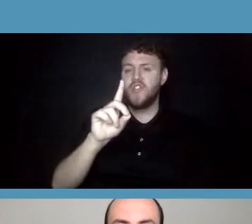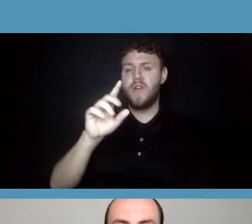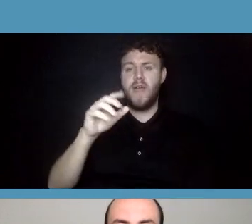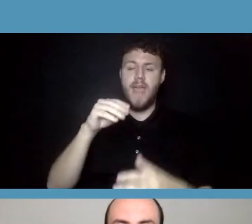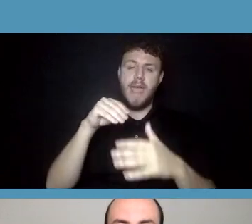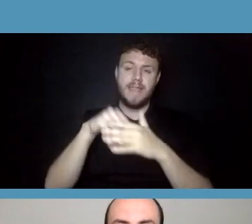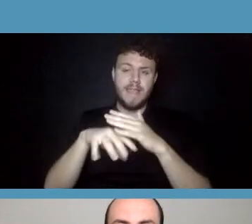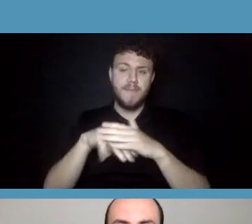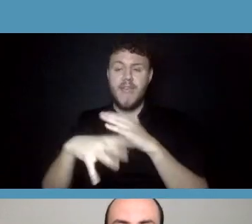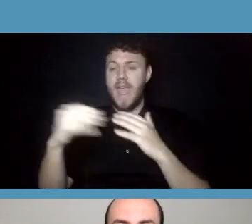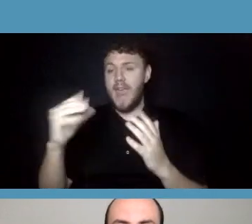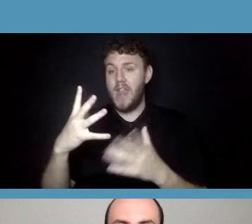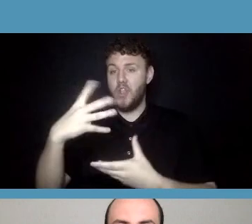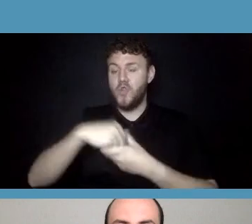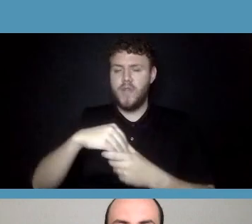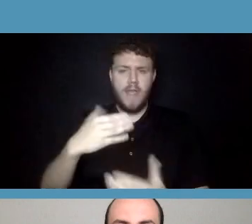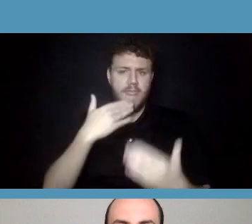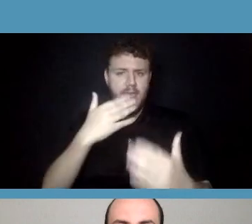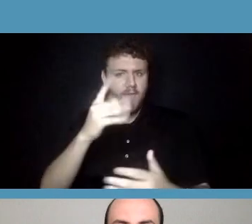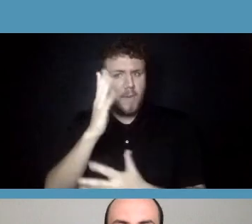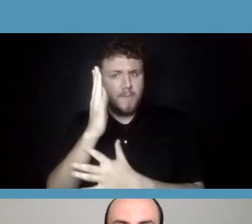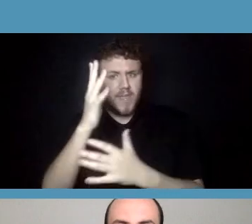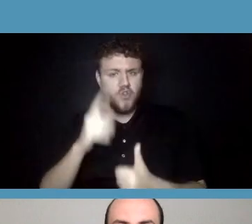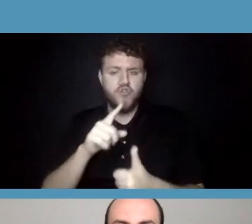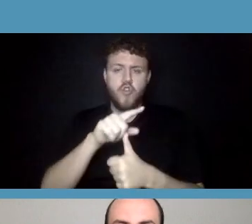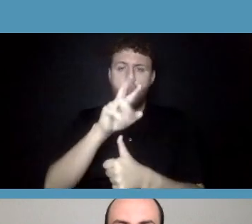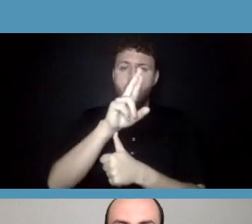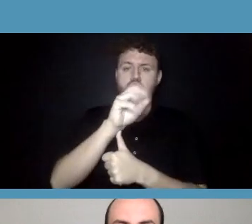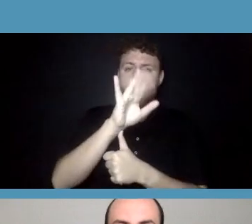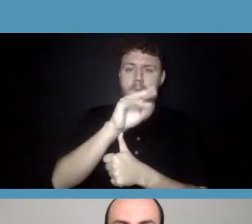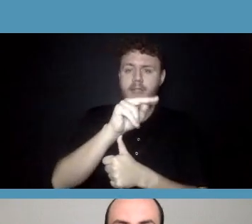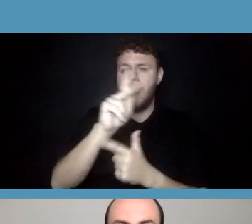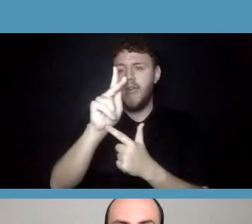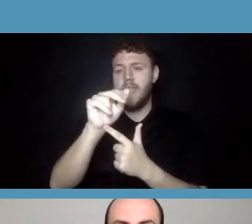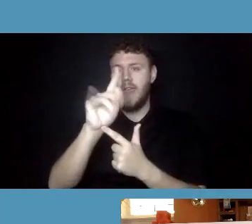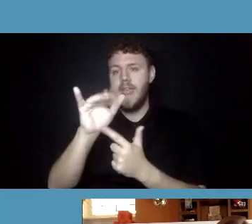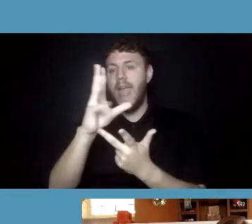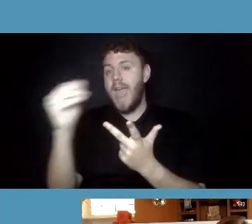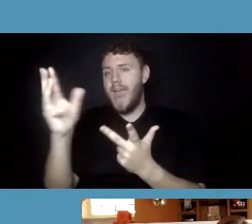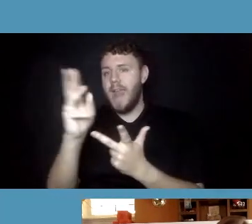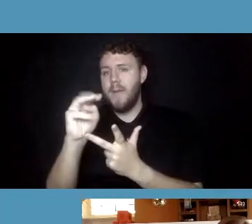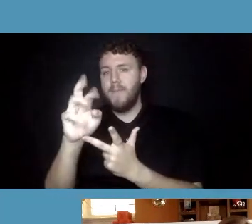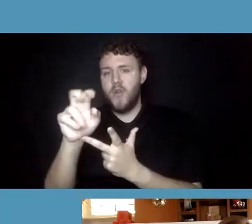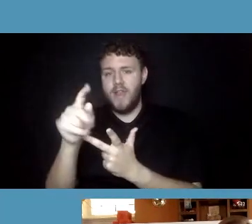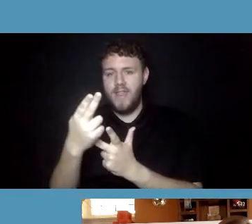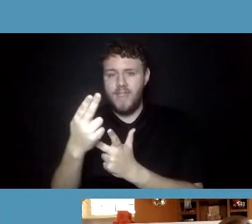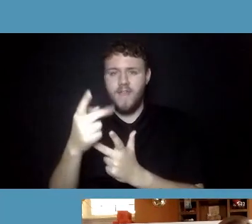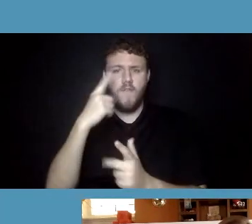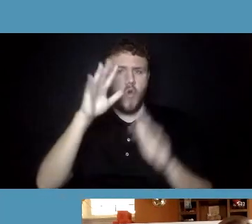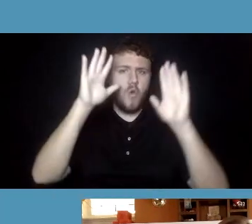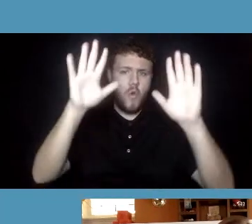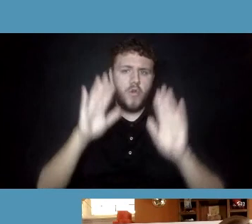huge thanks to our presenters, Robin, Katy and Meredith for terrific presentations and for